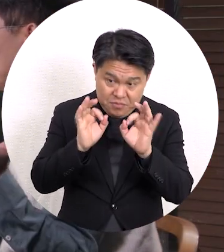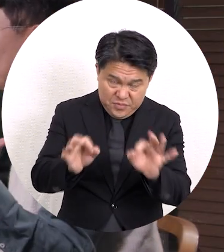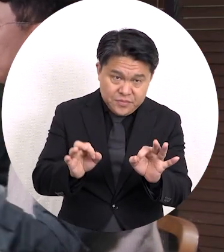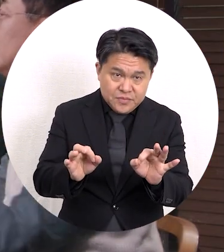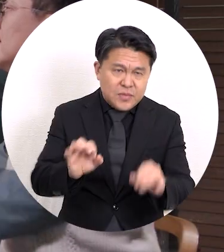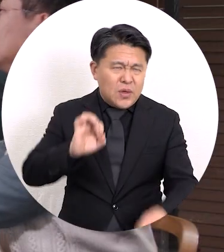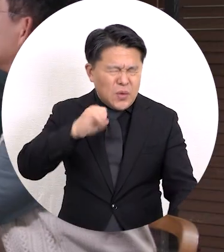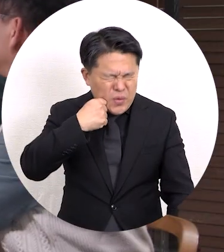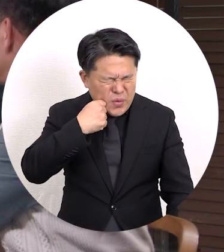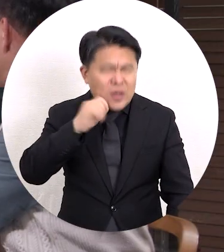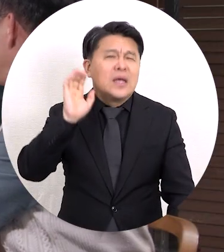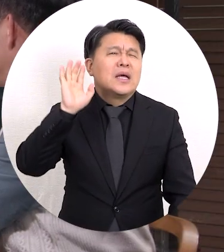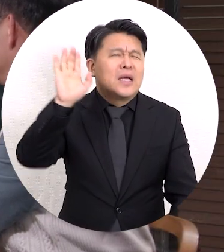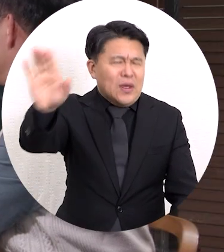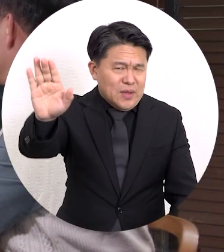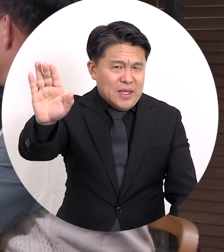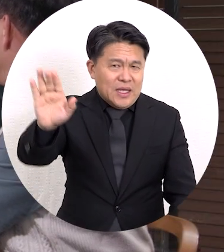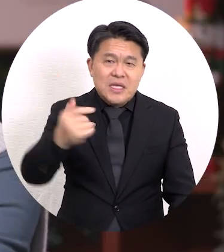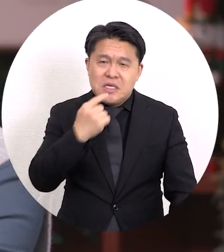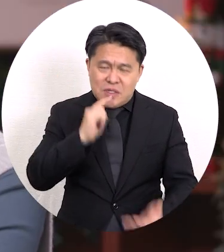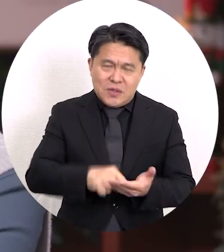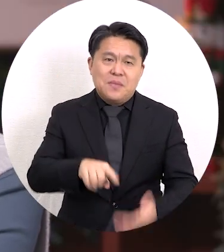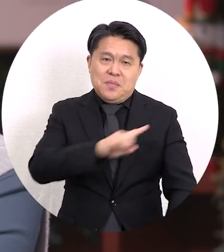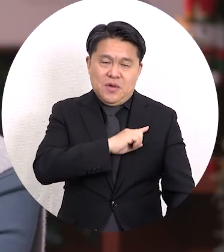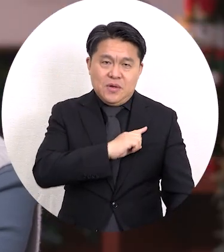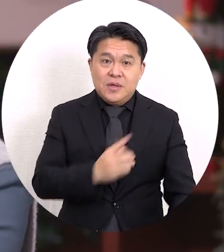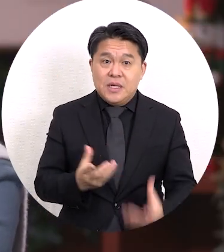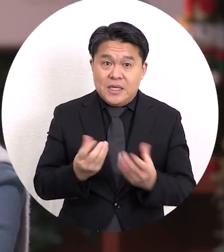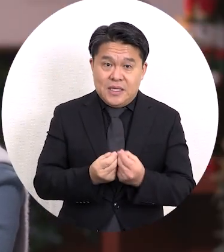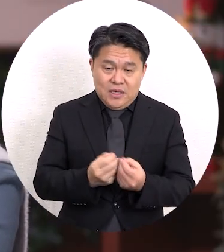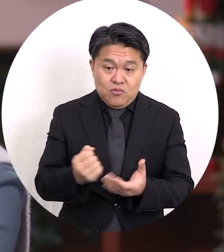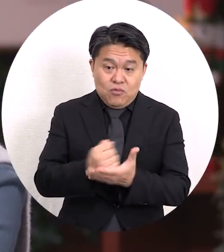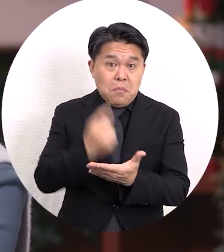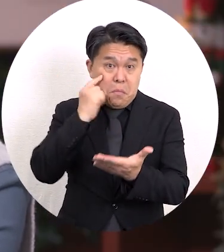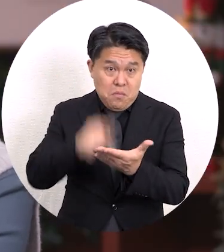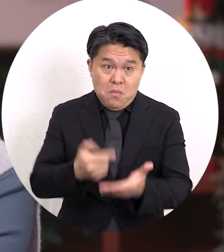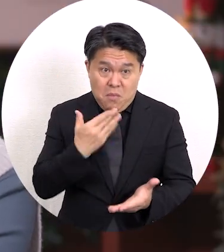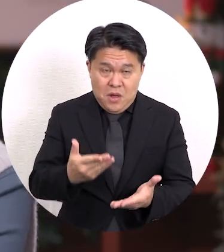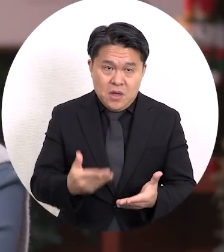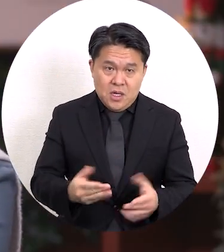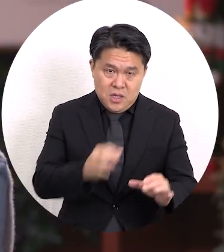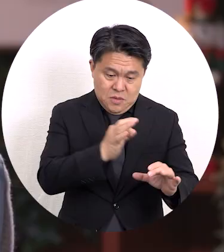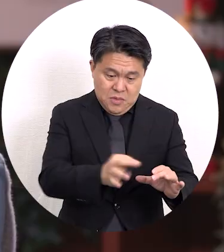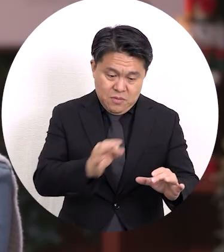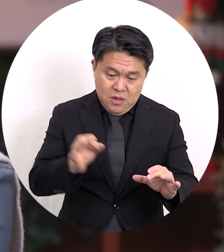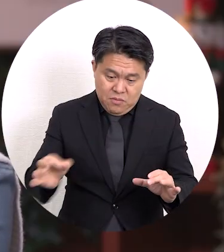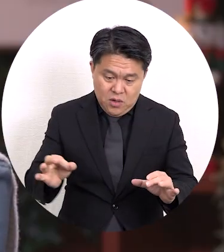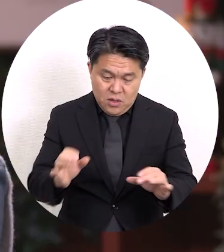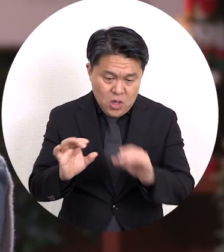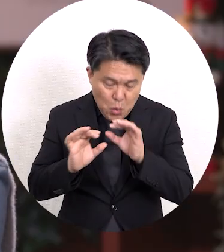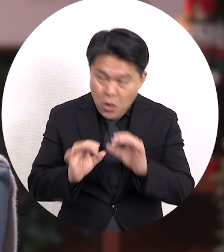the more complex or difficult traits tend to develop later. It could have been discovered by chance—perhaps someone drilled a hole and noticed it made a sound